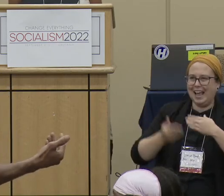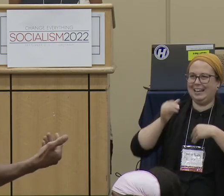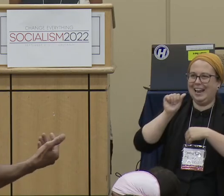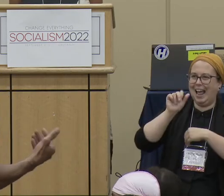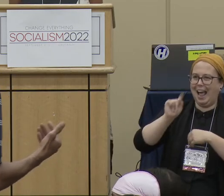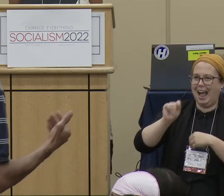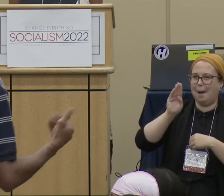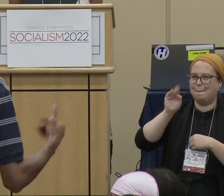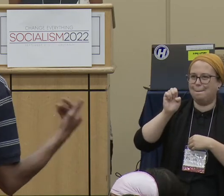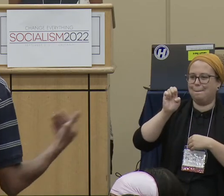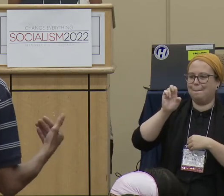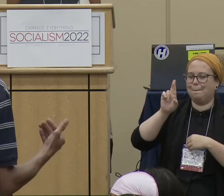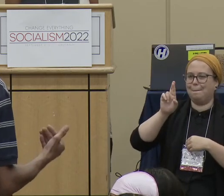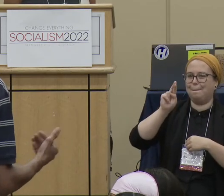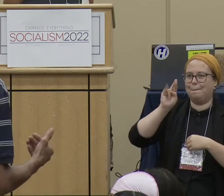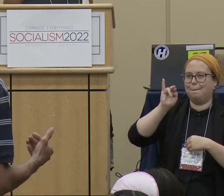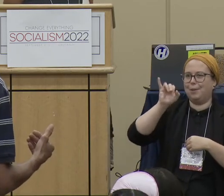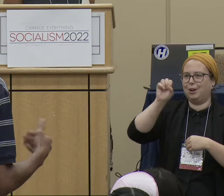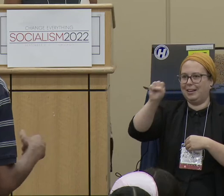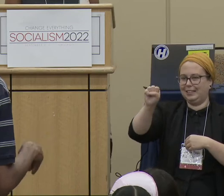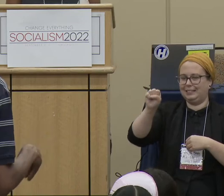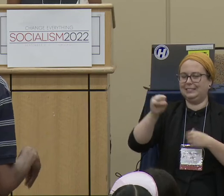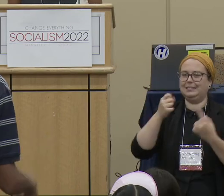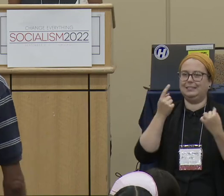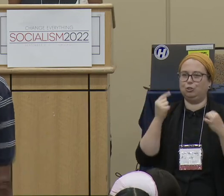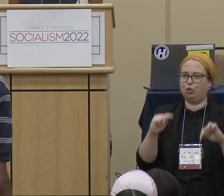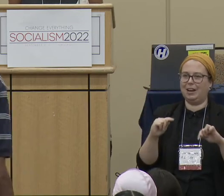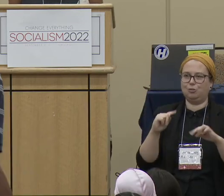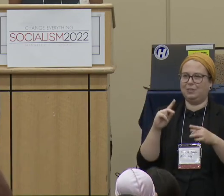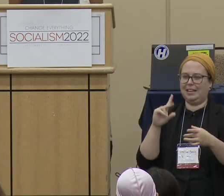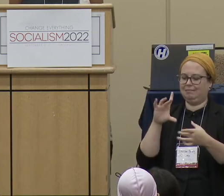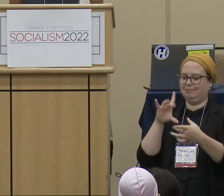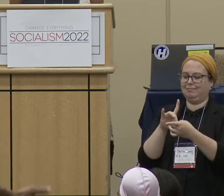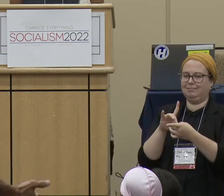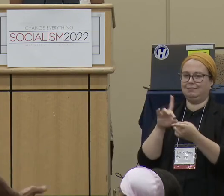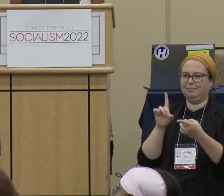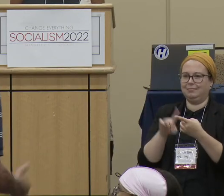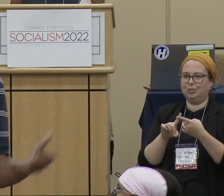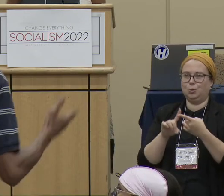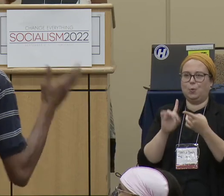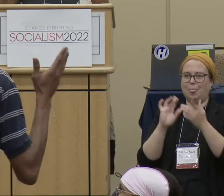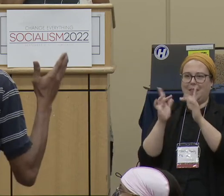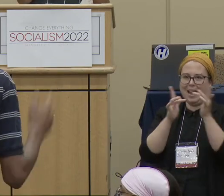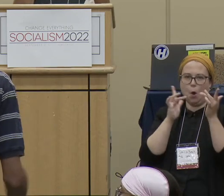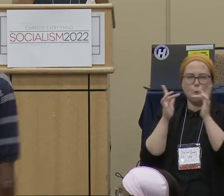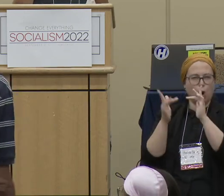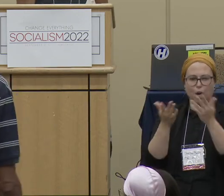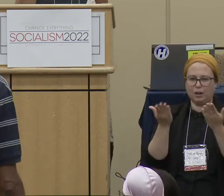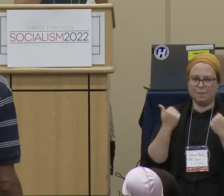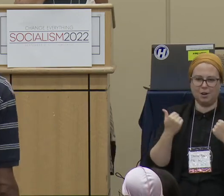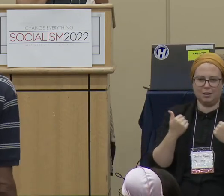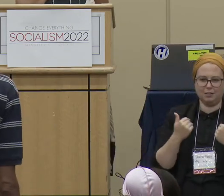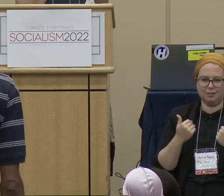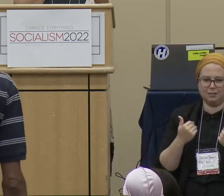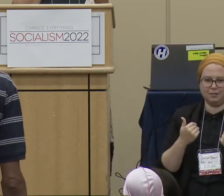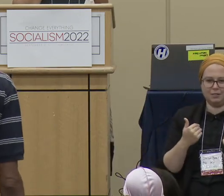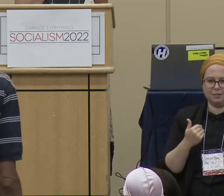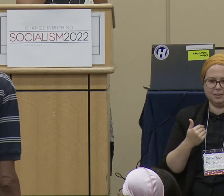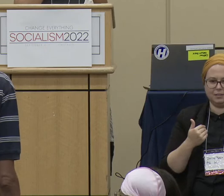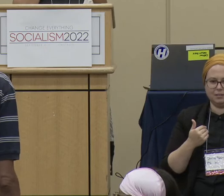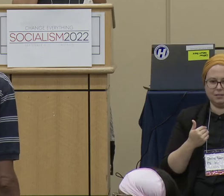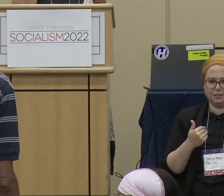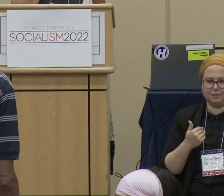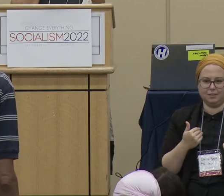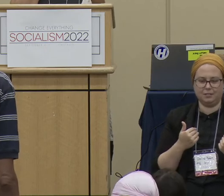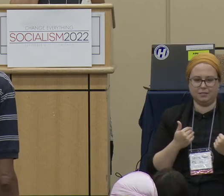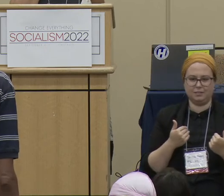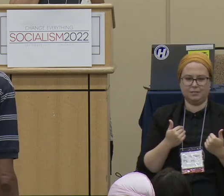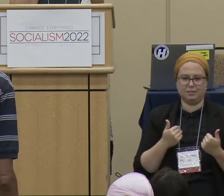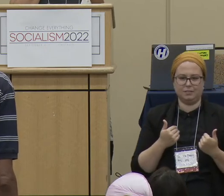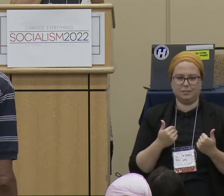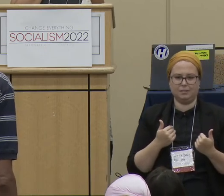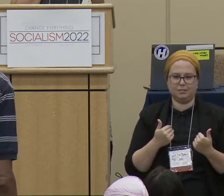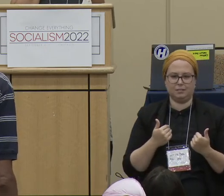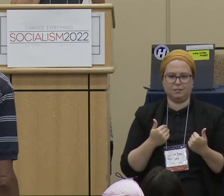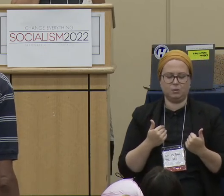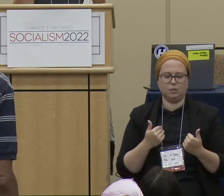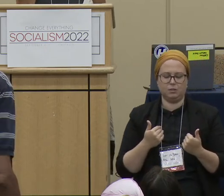≫ BARBARA: What? Oh, "Weekend At Bernie's.